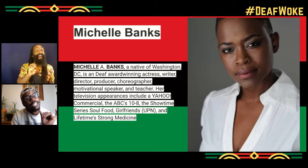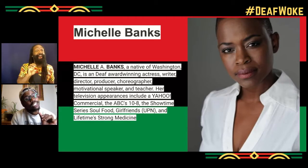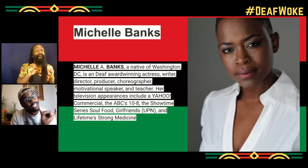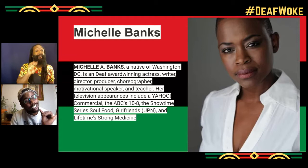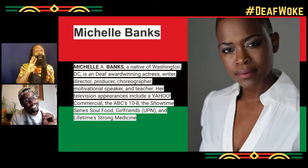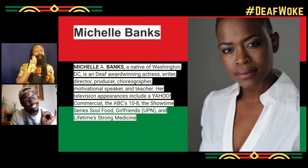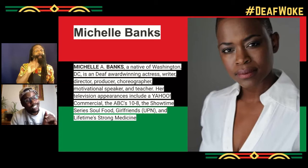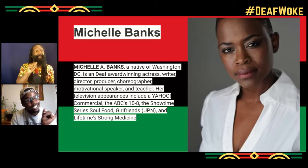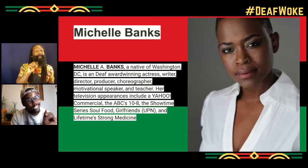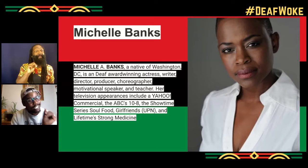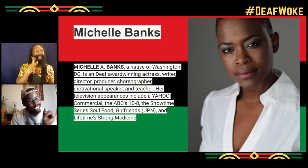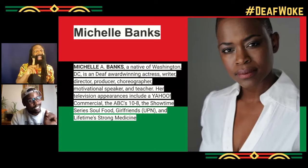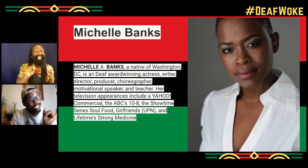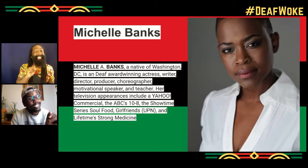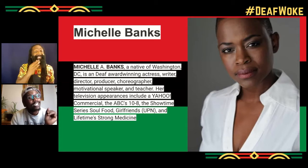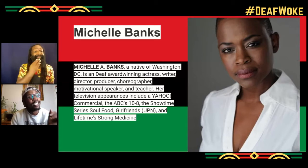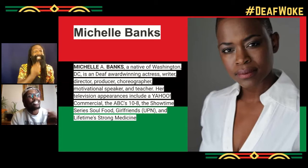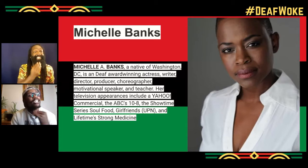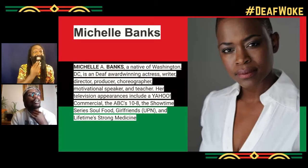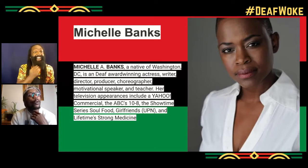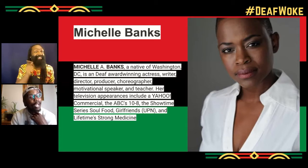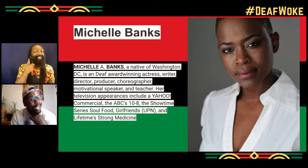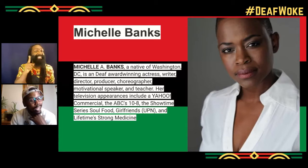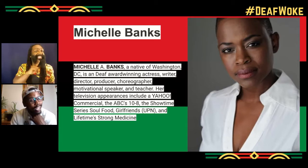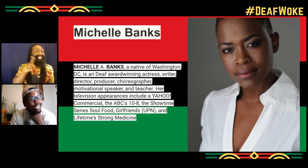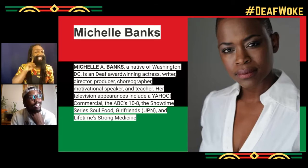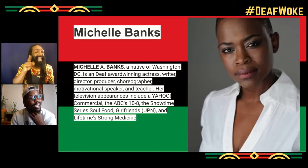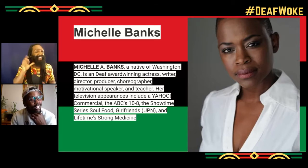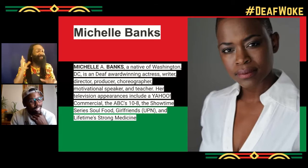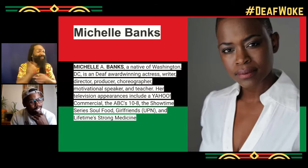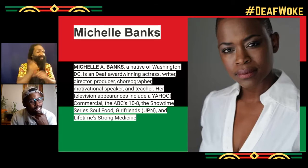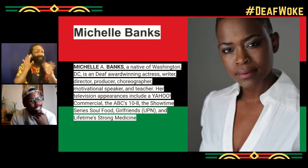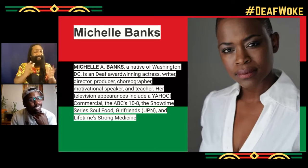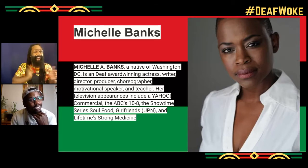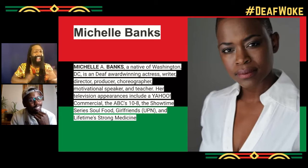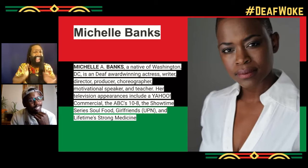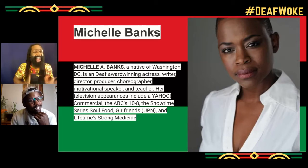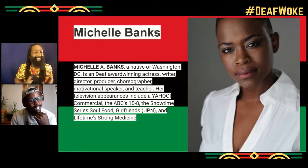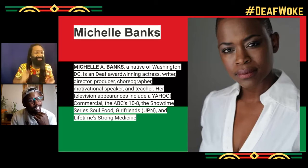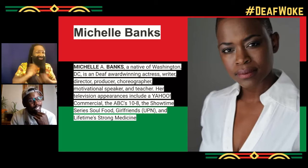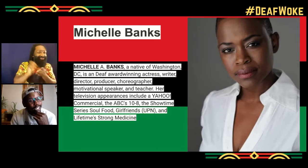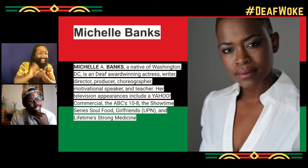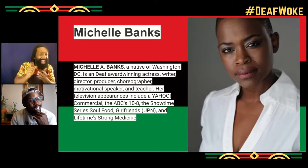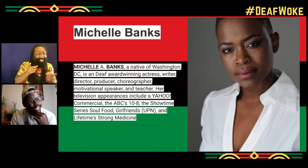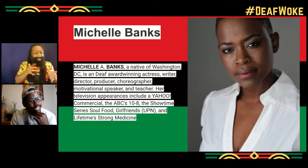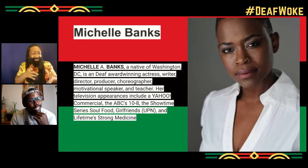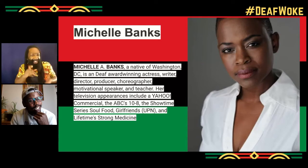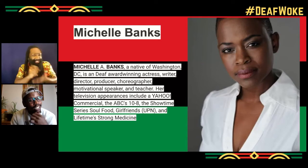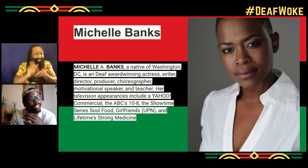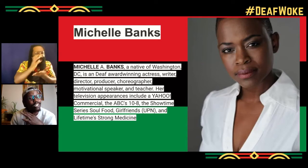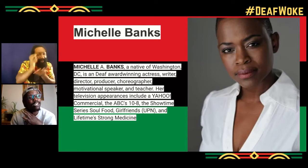Her name is Michelle Banks. Hmm. She's a deaf award winning actor,